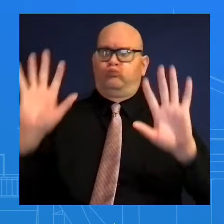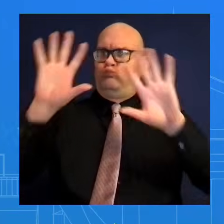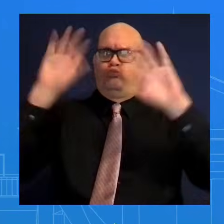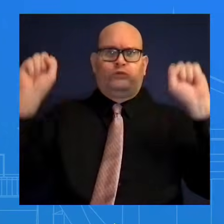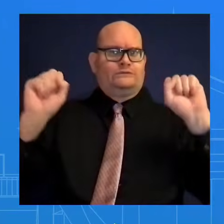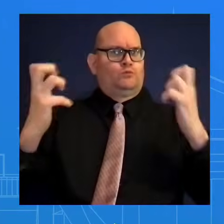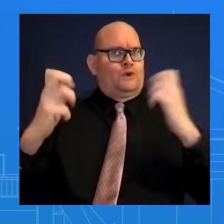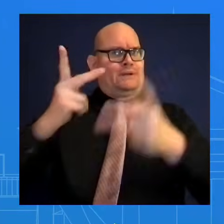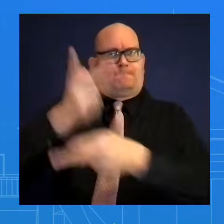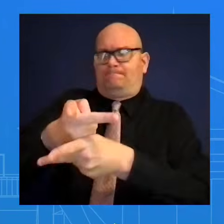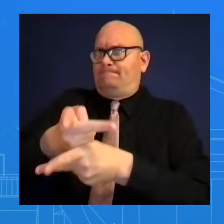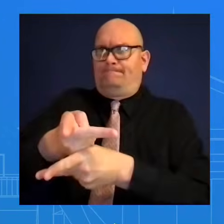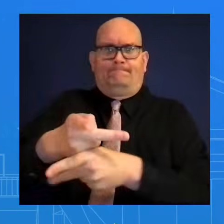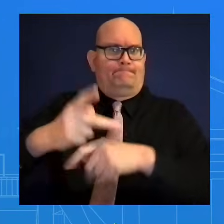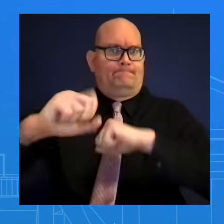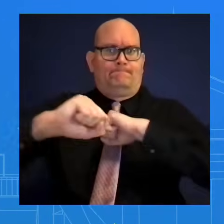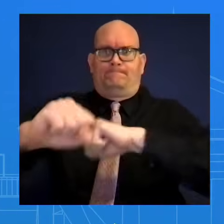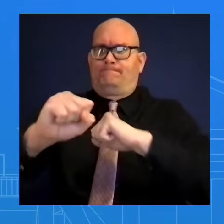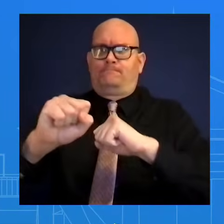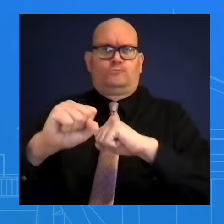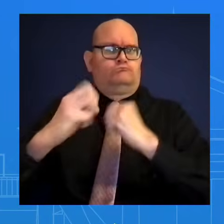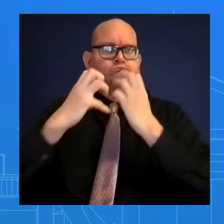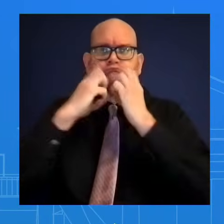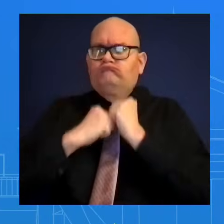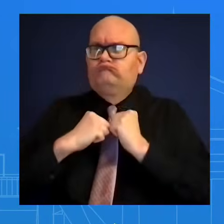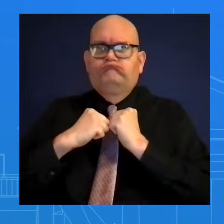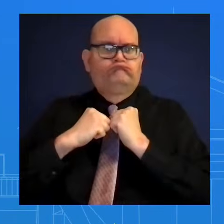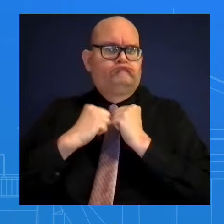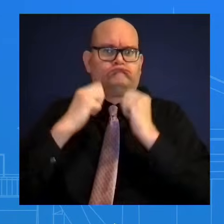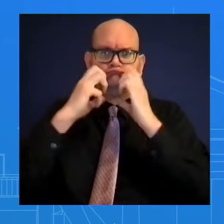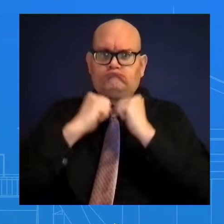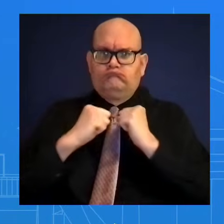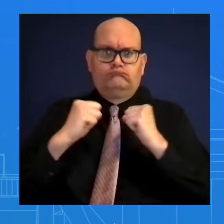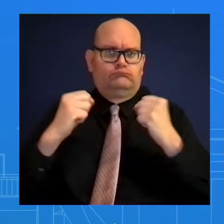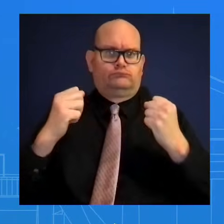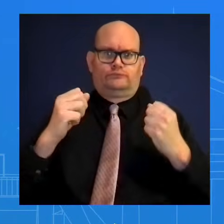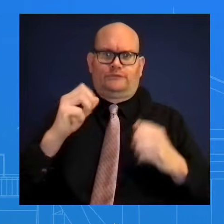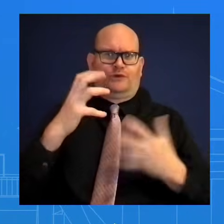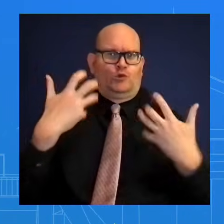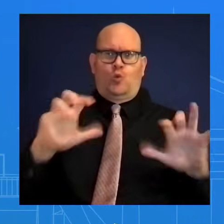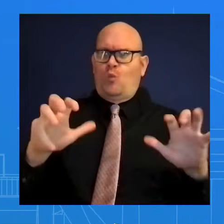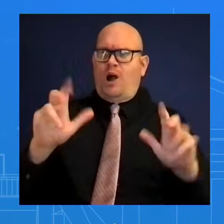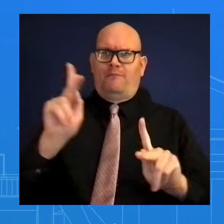we believe, for Americans to not lose their healthcare. And that's what the President was able to do.